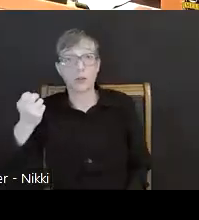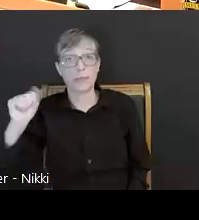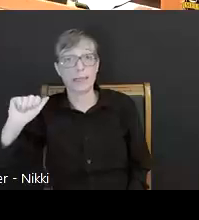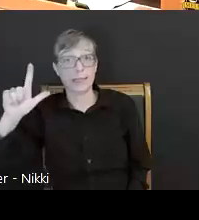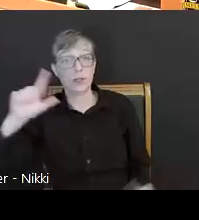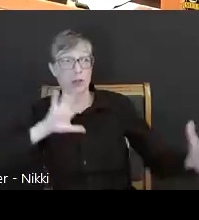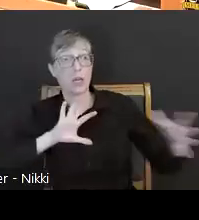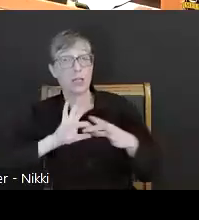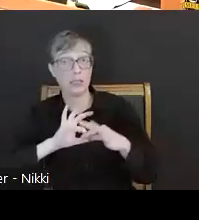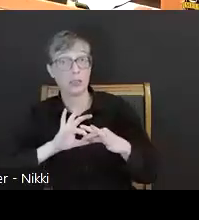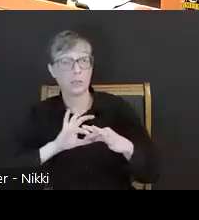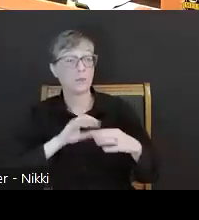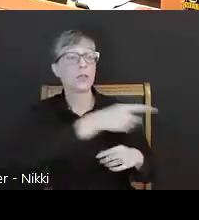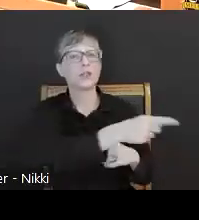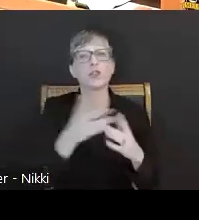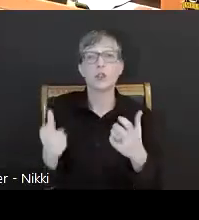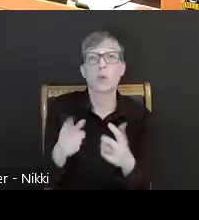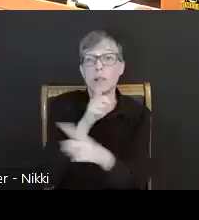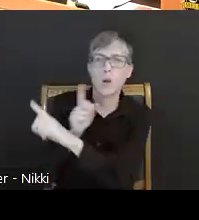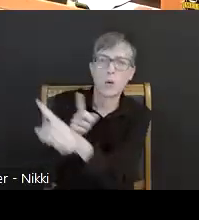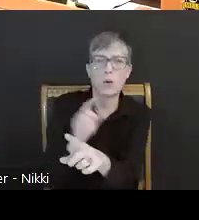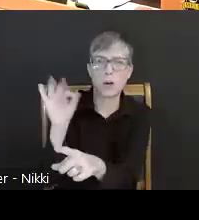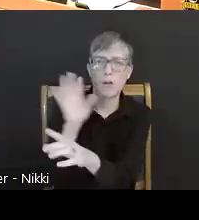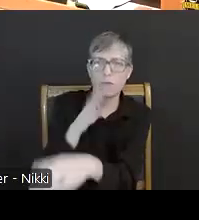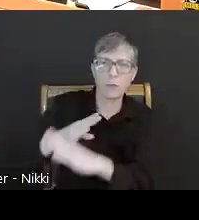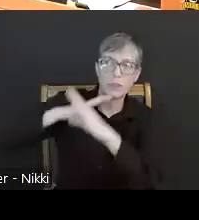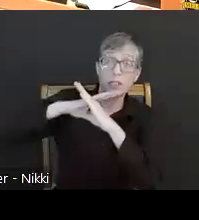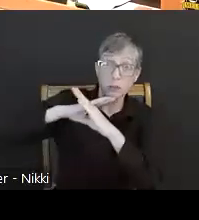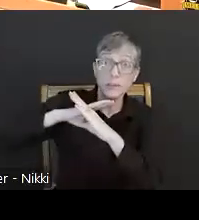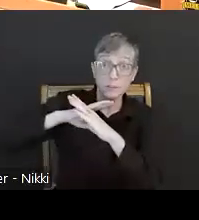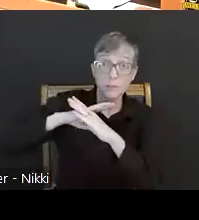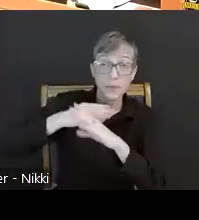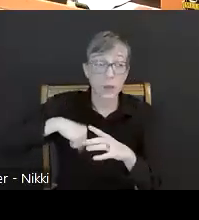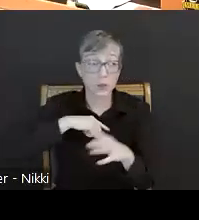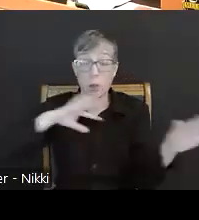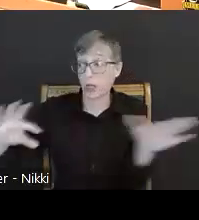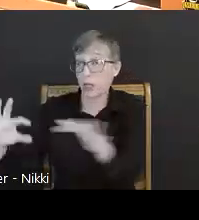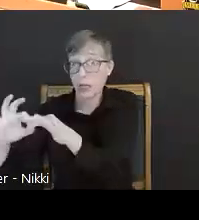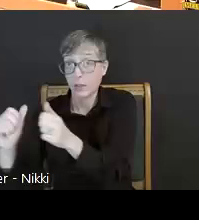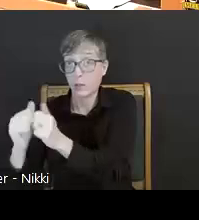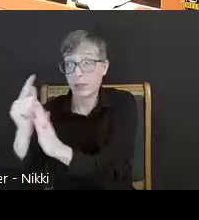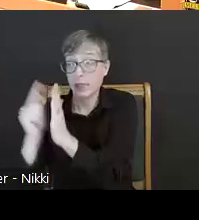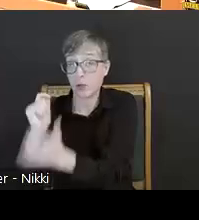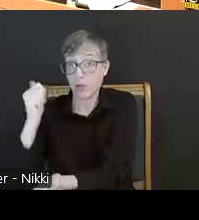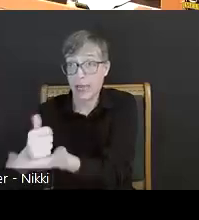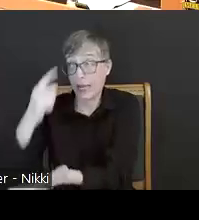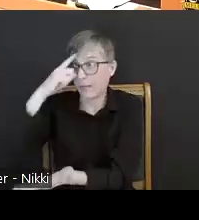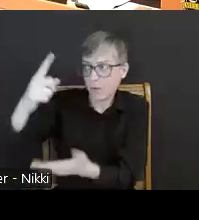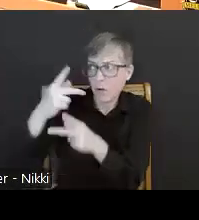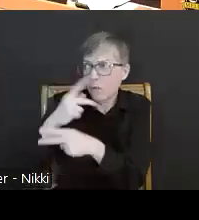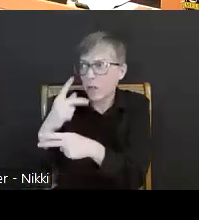protection and got connected to um legal aid to start um exploring divorce options um and so she